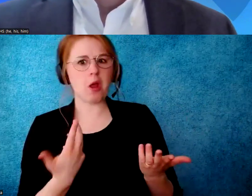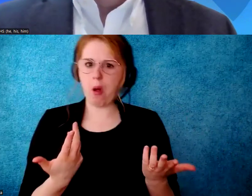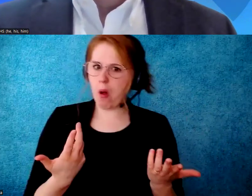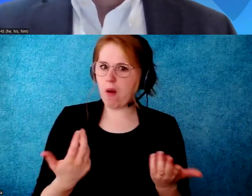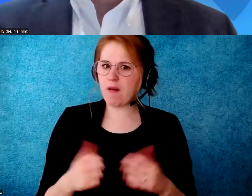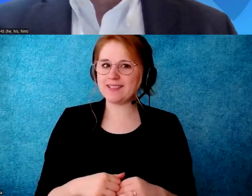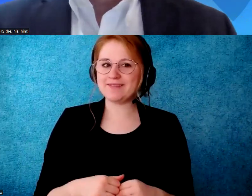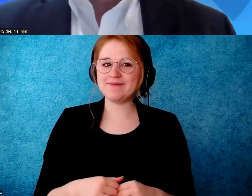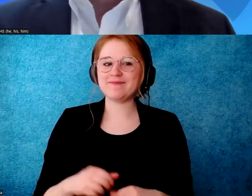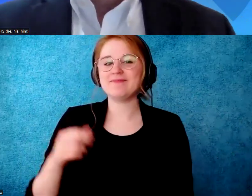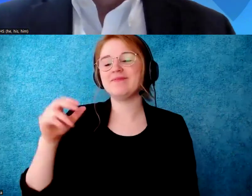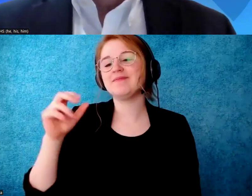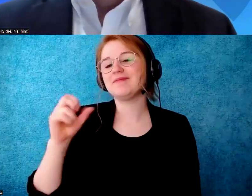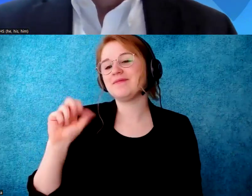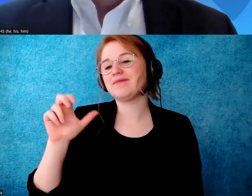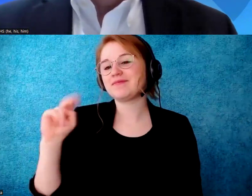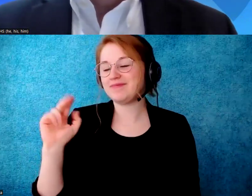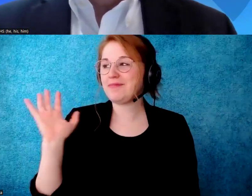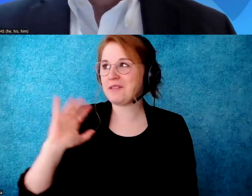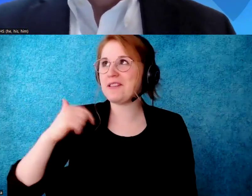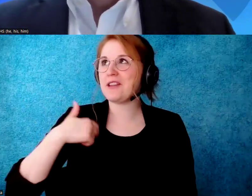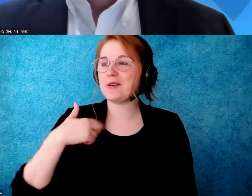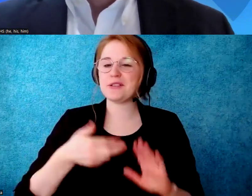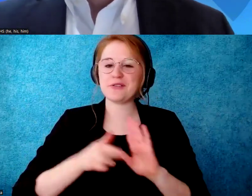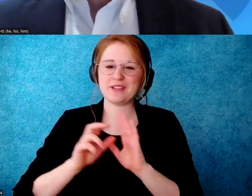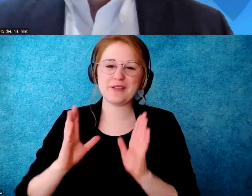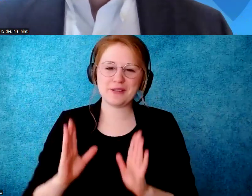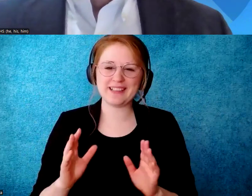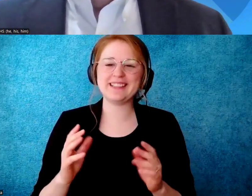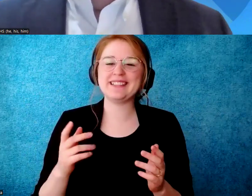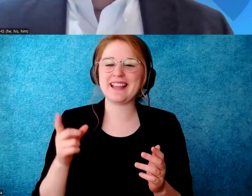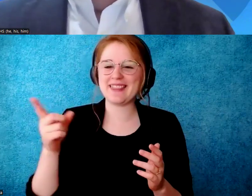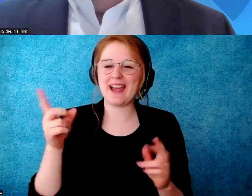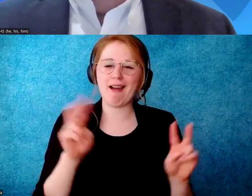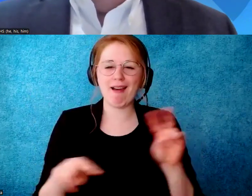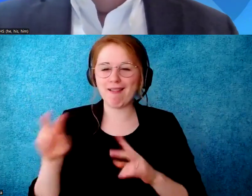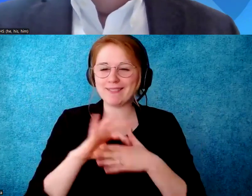As I recall, one of the reviewers of many reviewers of all the content that we've shared today was,